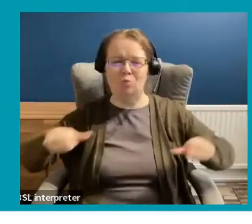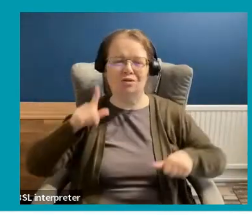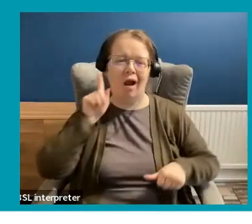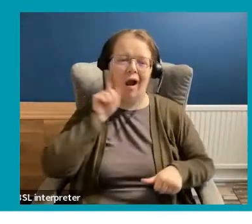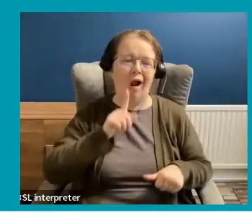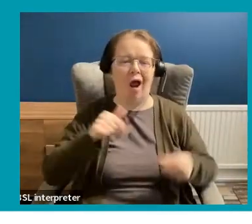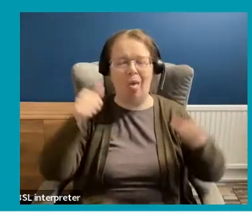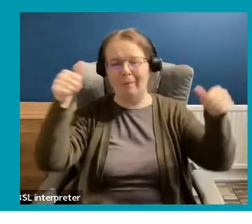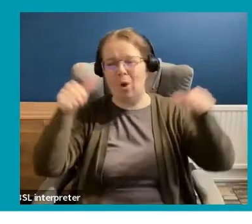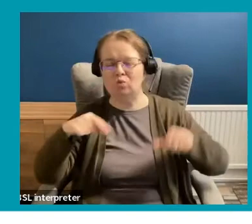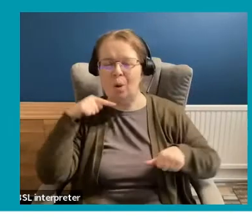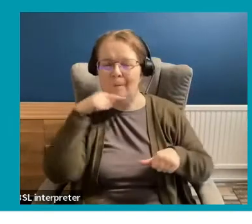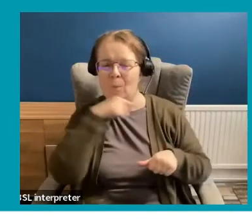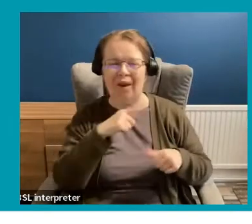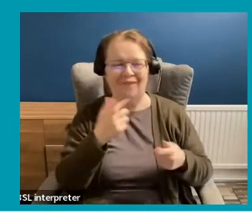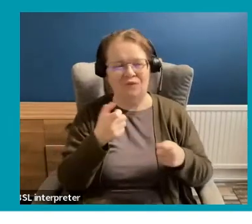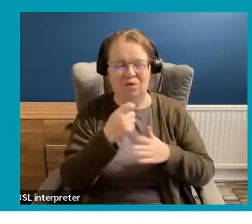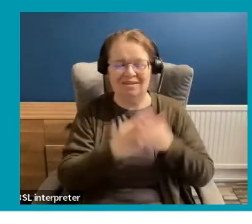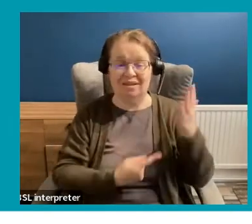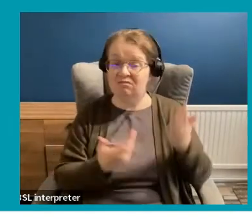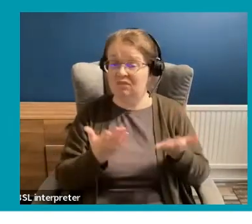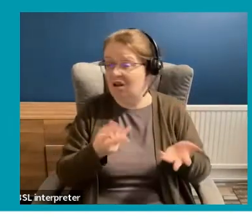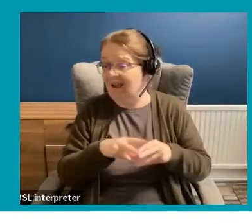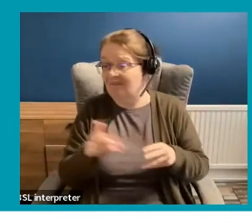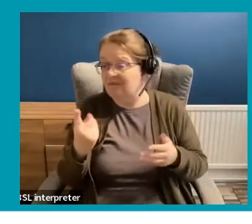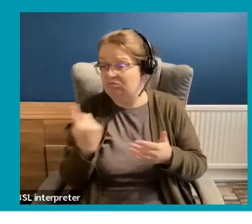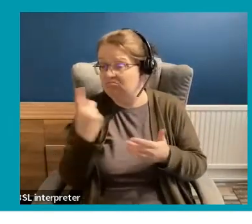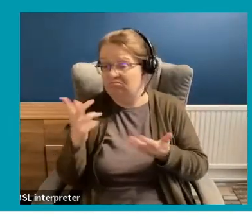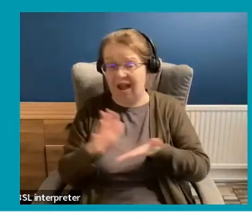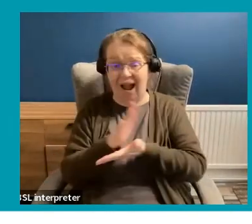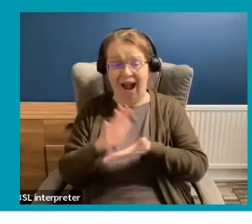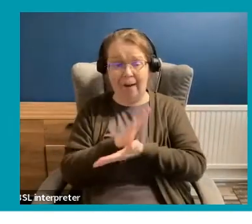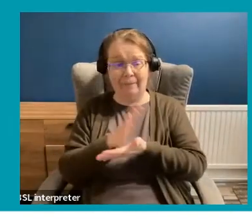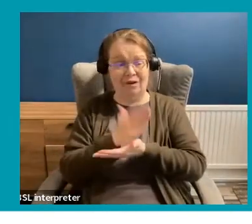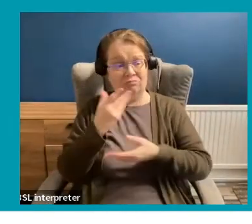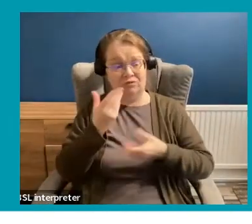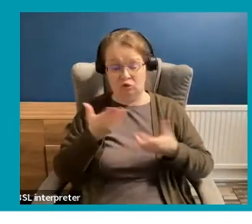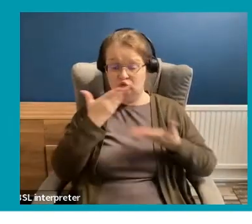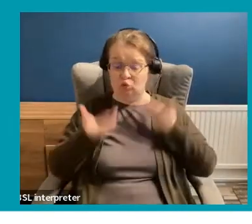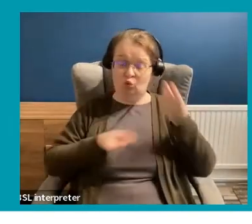people who are happy to share their story that is so much more powerful than as you say a badge